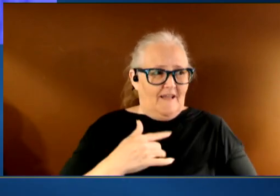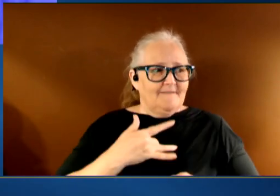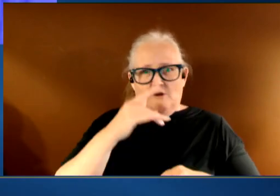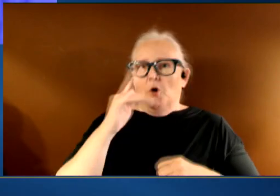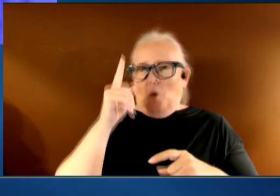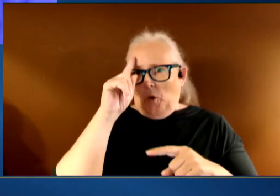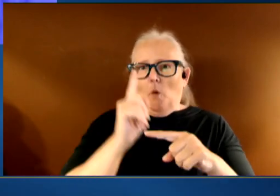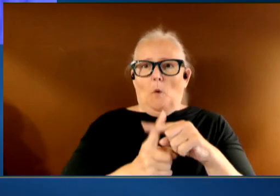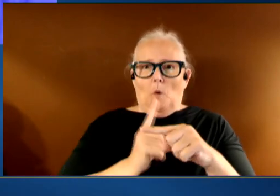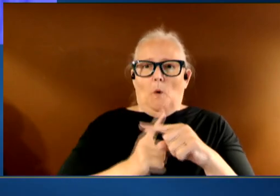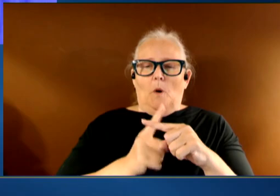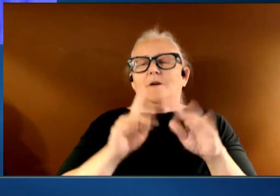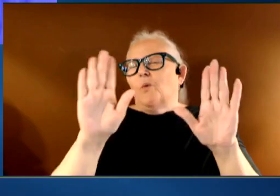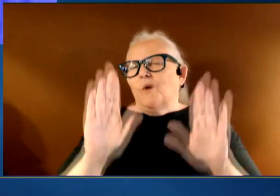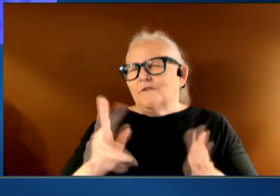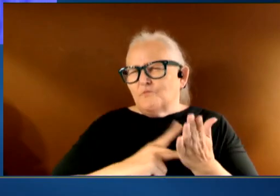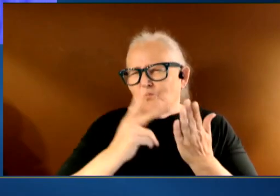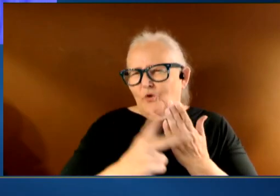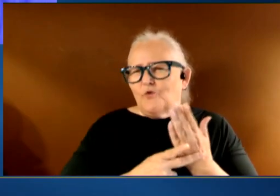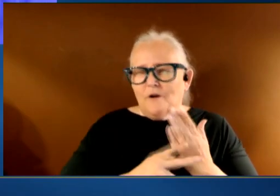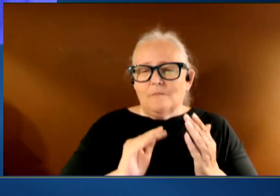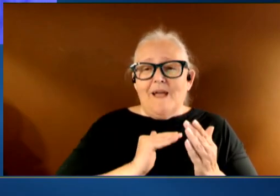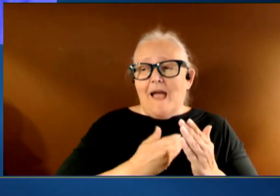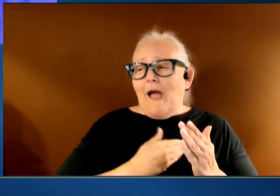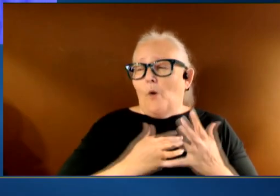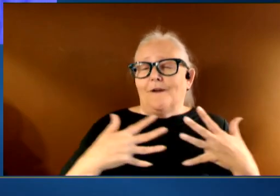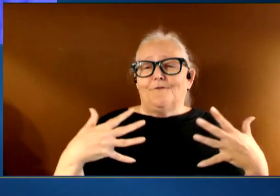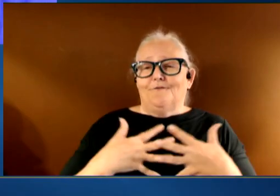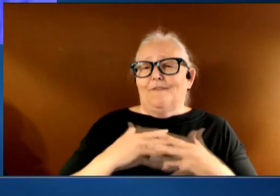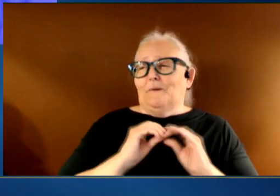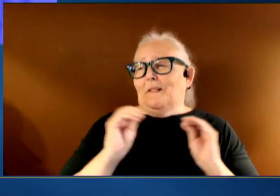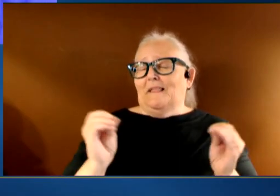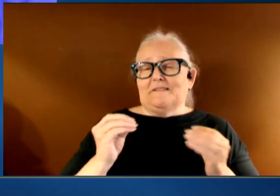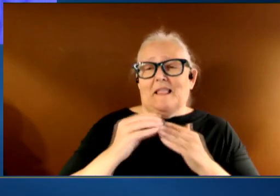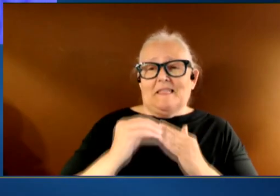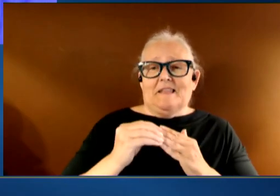You'll be hearing from our fearless leader here at the department, Secretary Becerra,